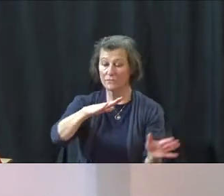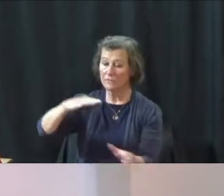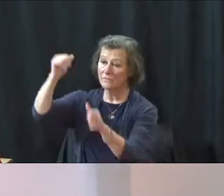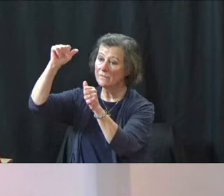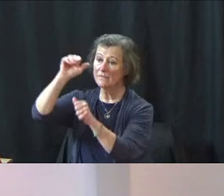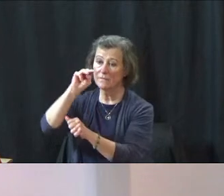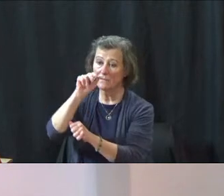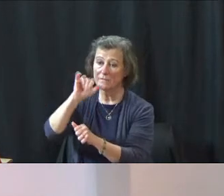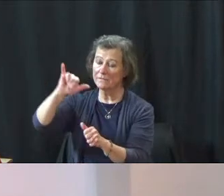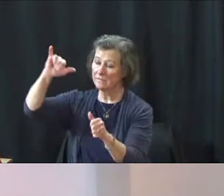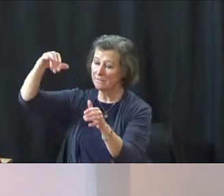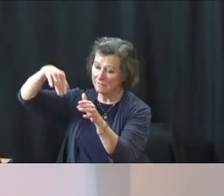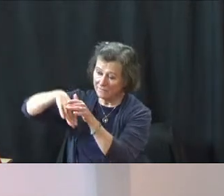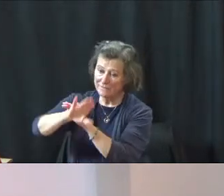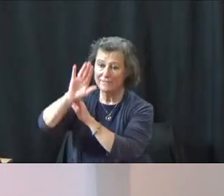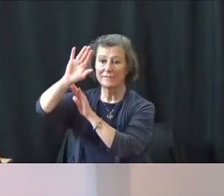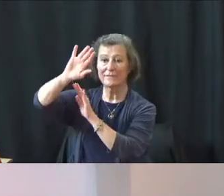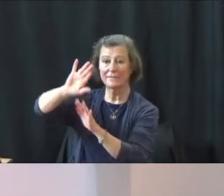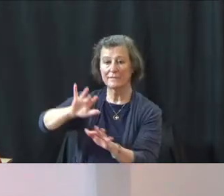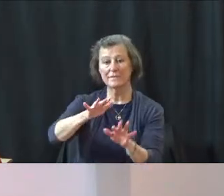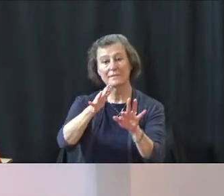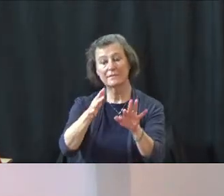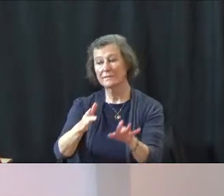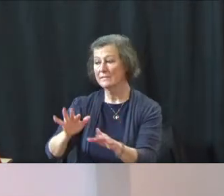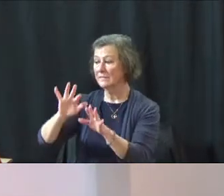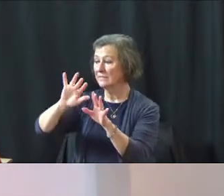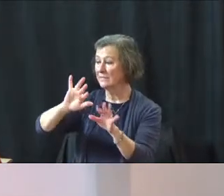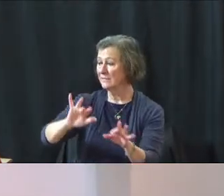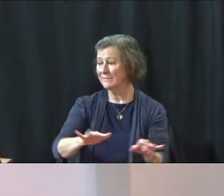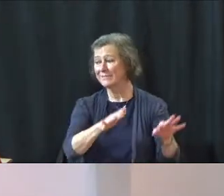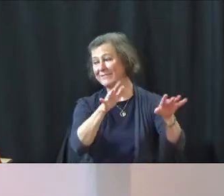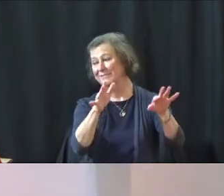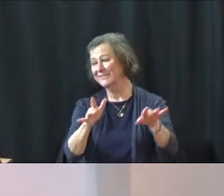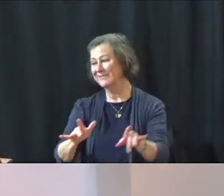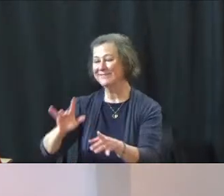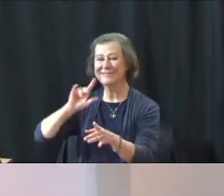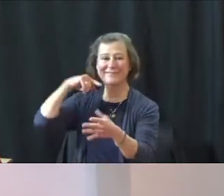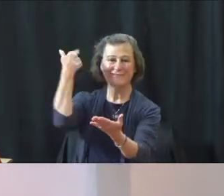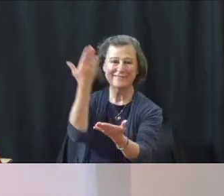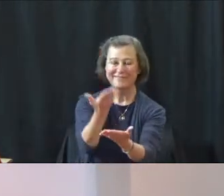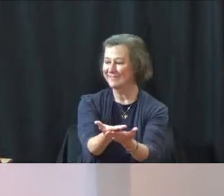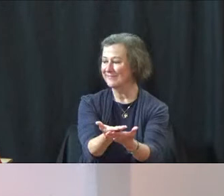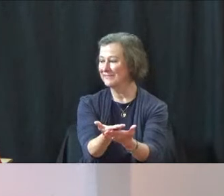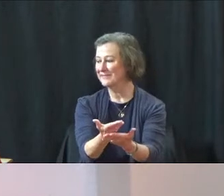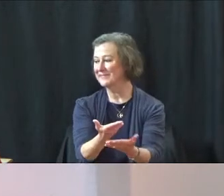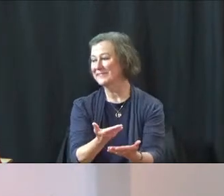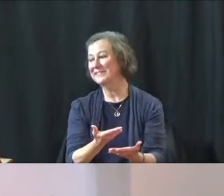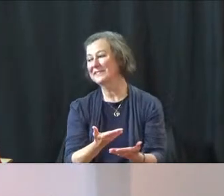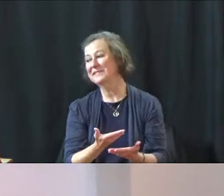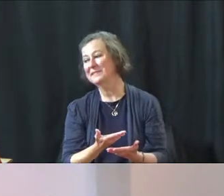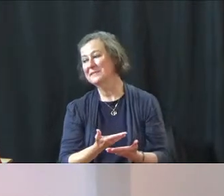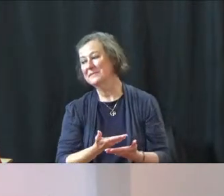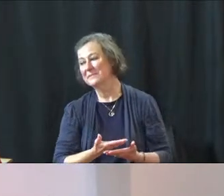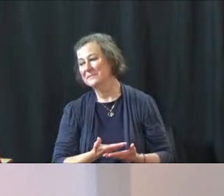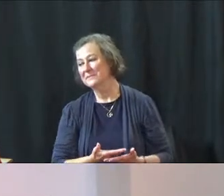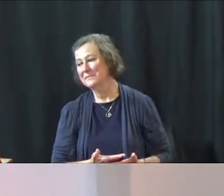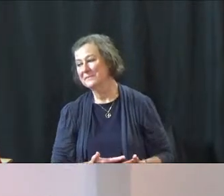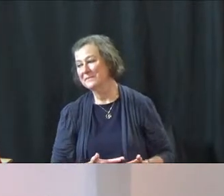April goes out as May comes in, How graceful she came in.